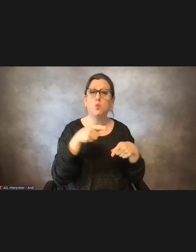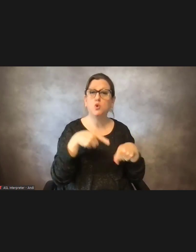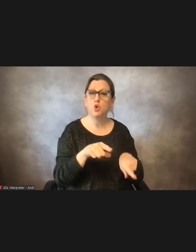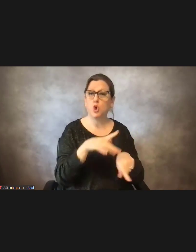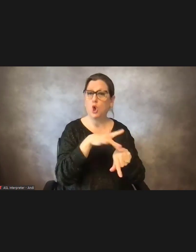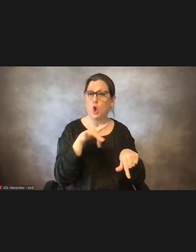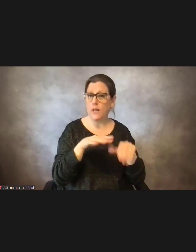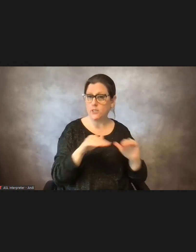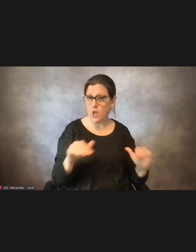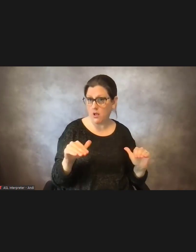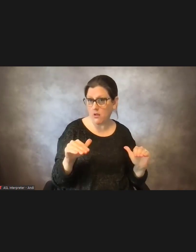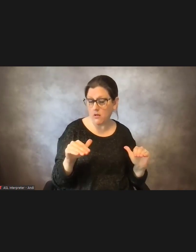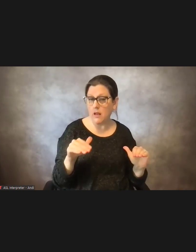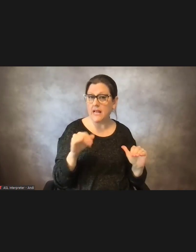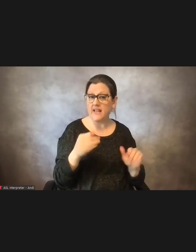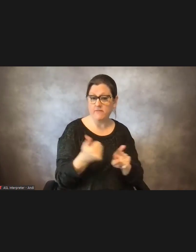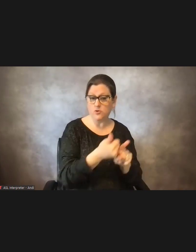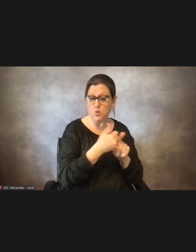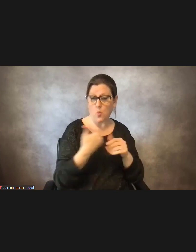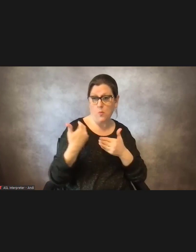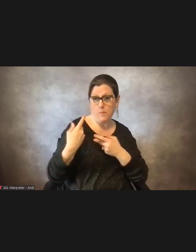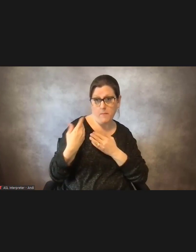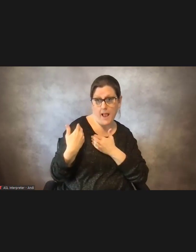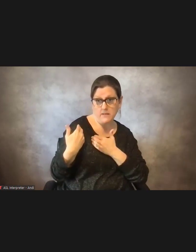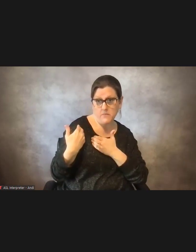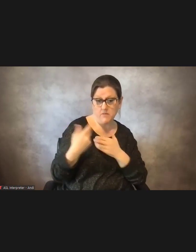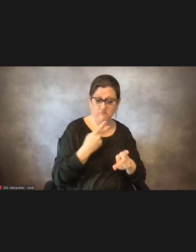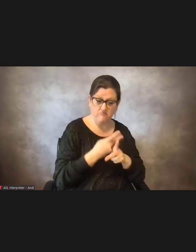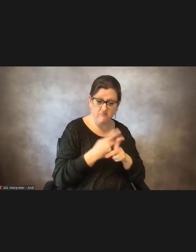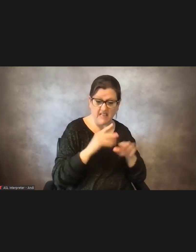So, if you're responsible for children who are under 3 years of